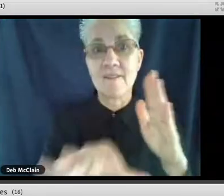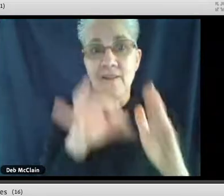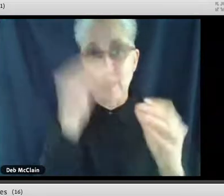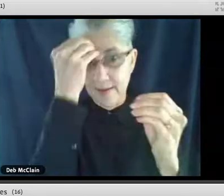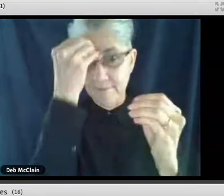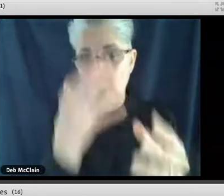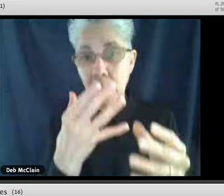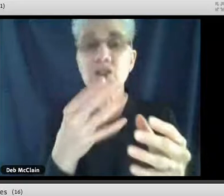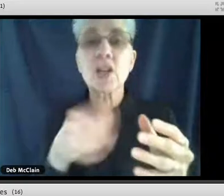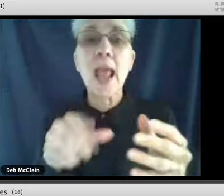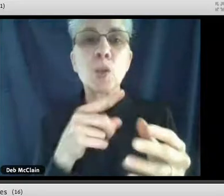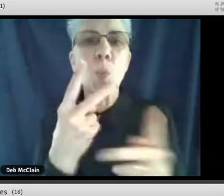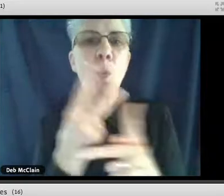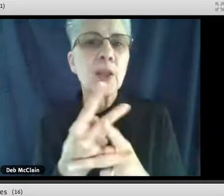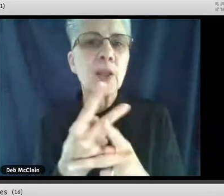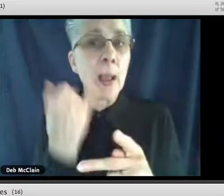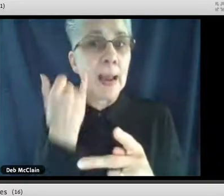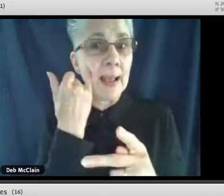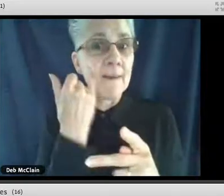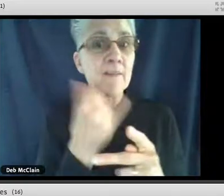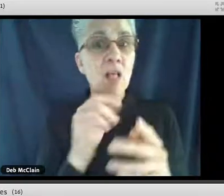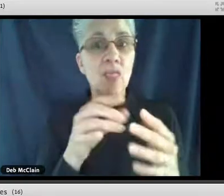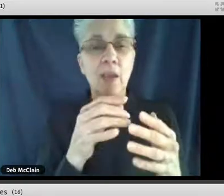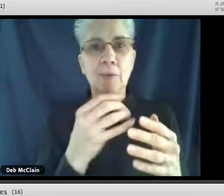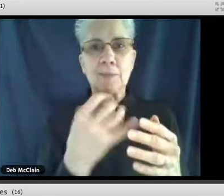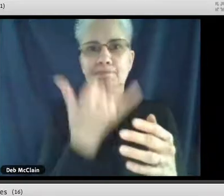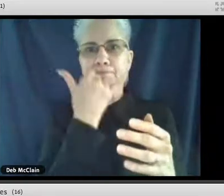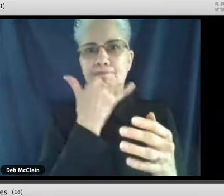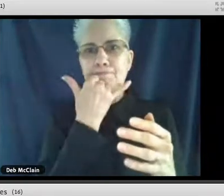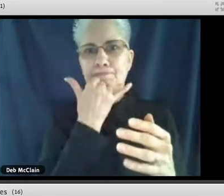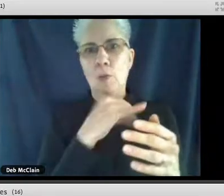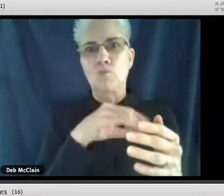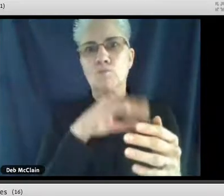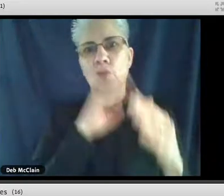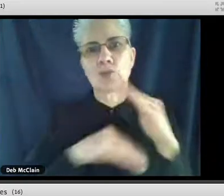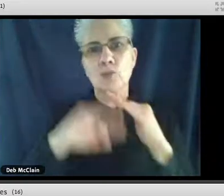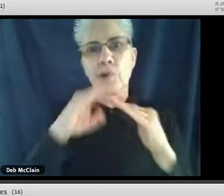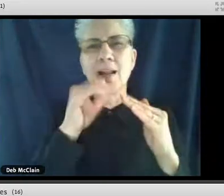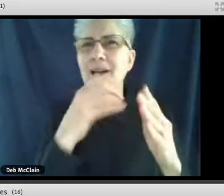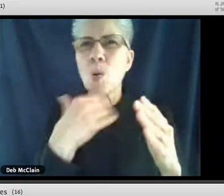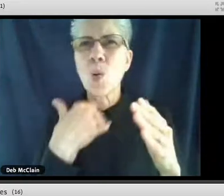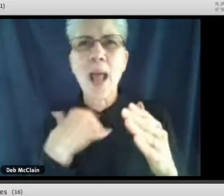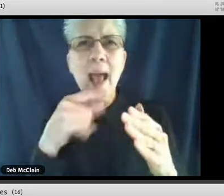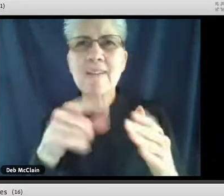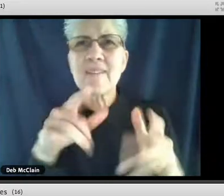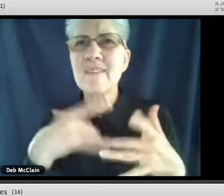and you're going to figure out if they're hitting into dead ends or if they're hitting, "Oh, I don't any events on that page."